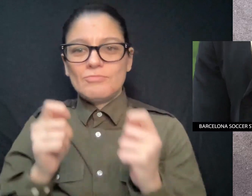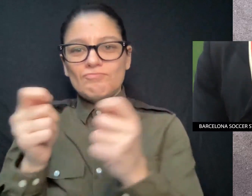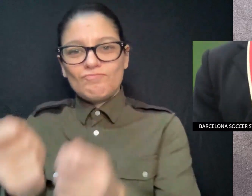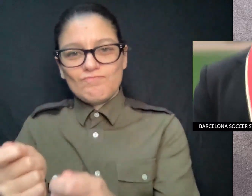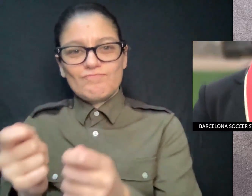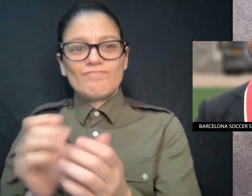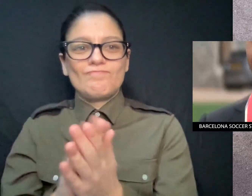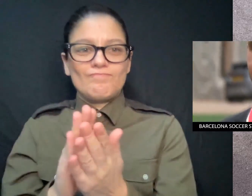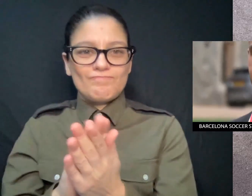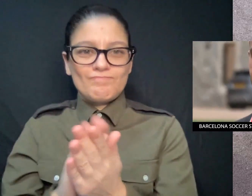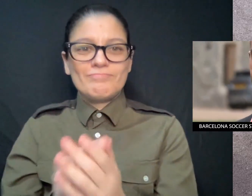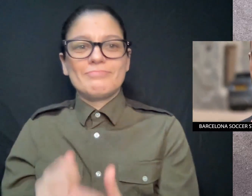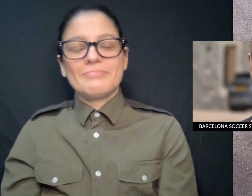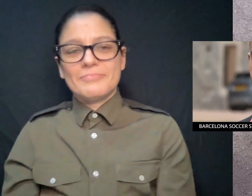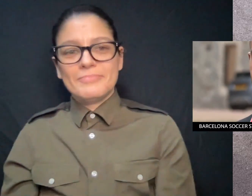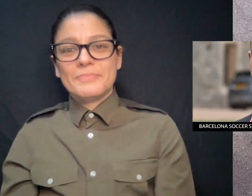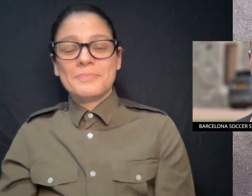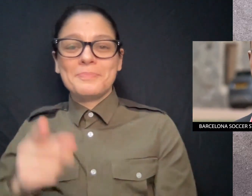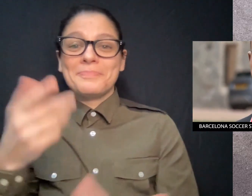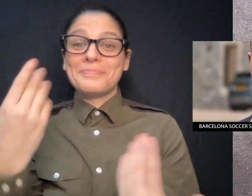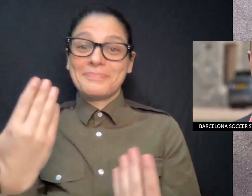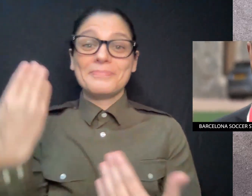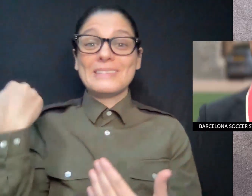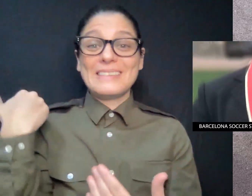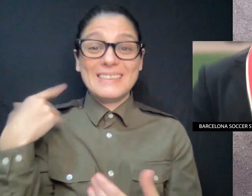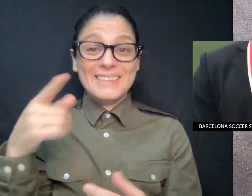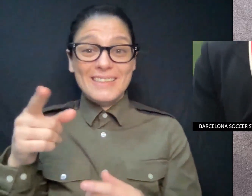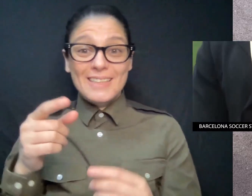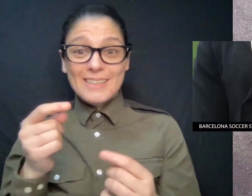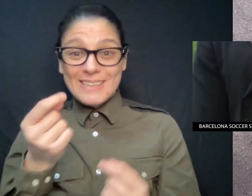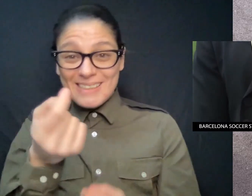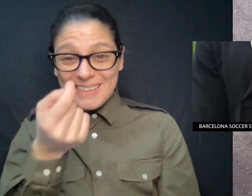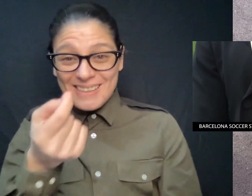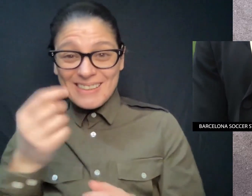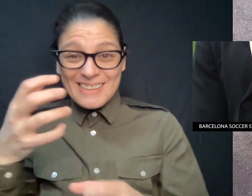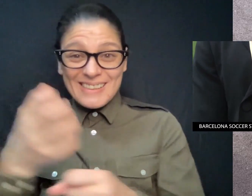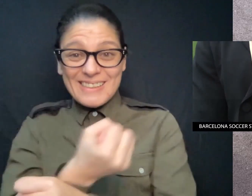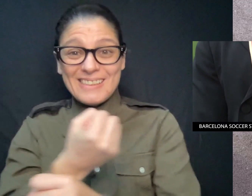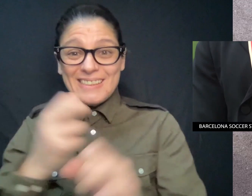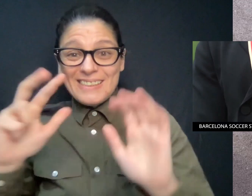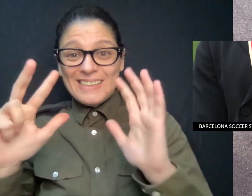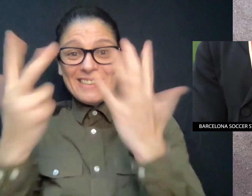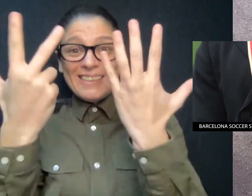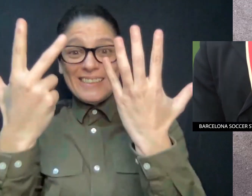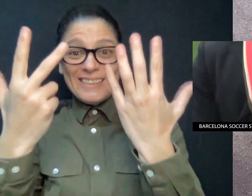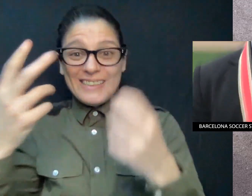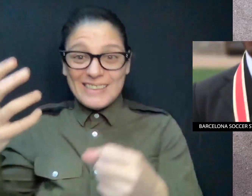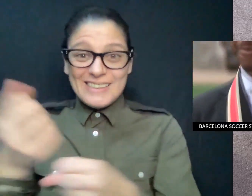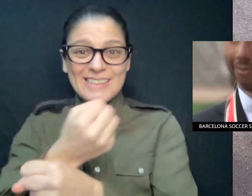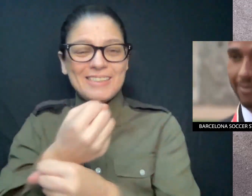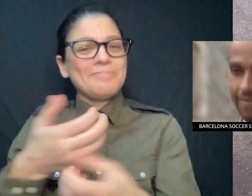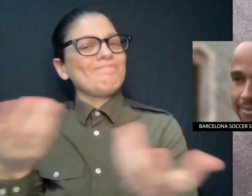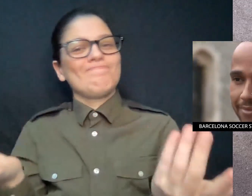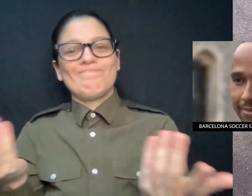the ceremony took place at Windsor Castle this week just a few days after he fell short